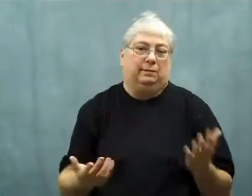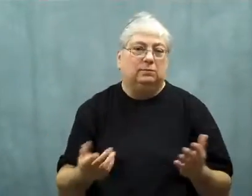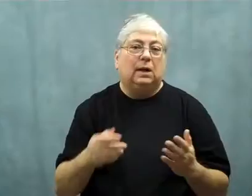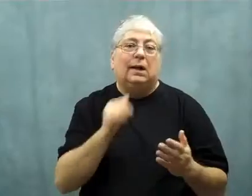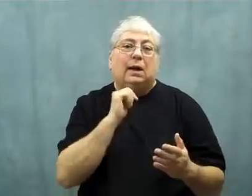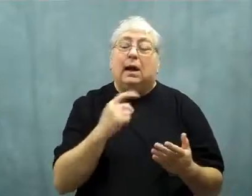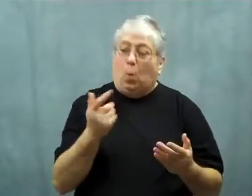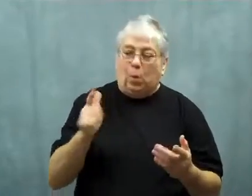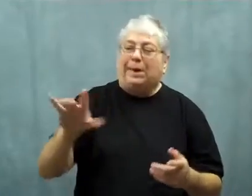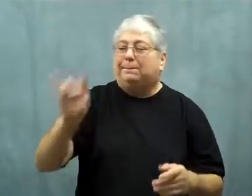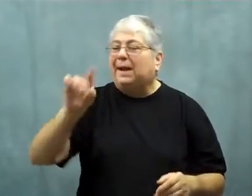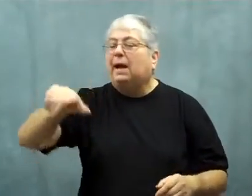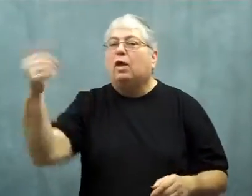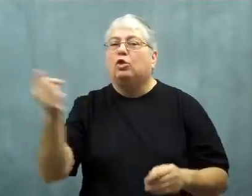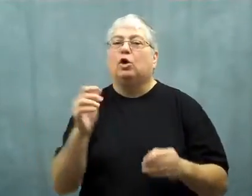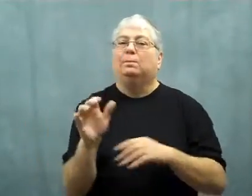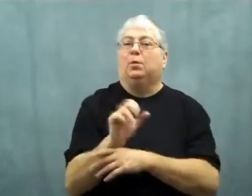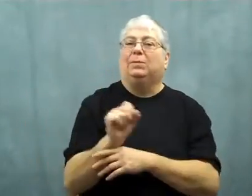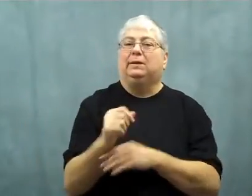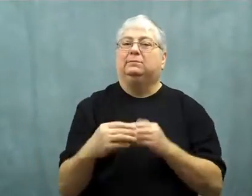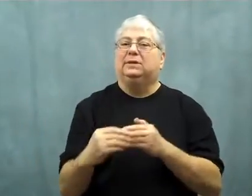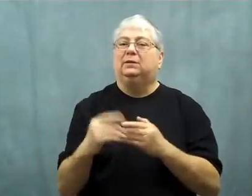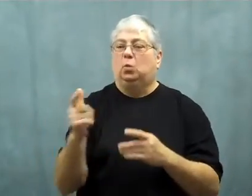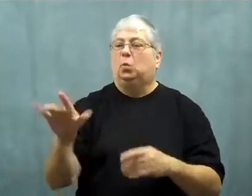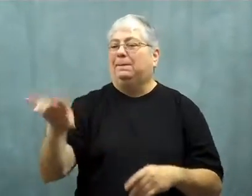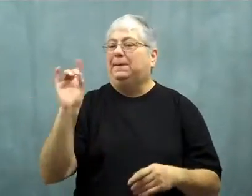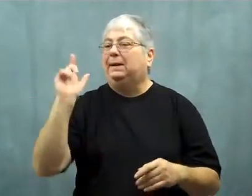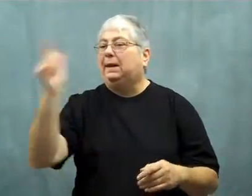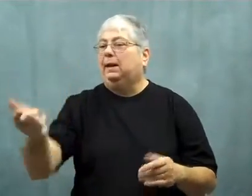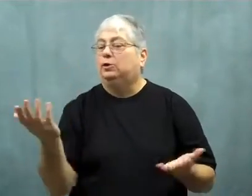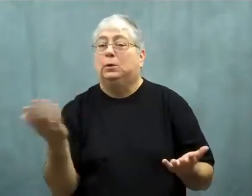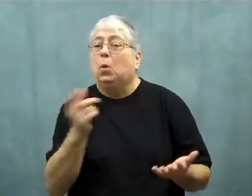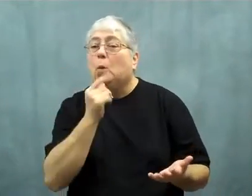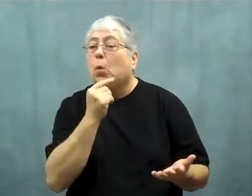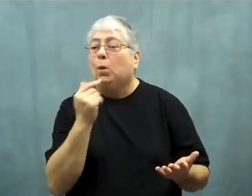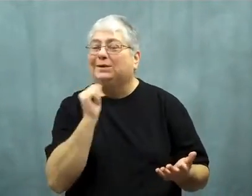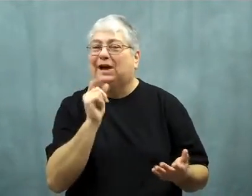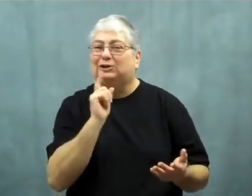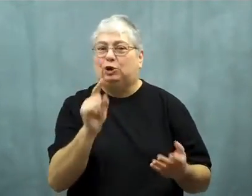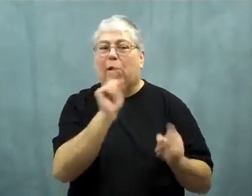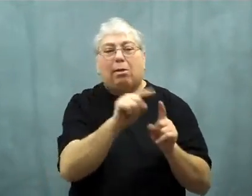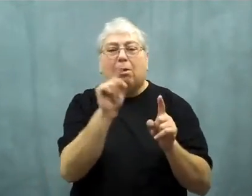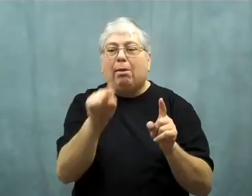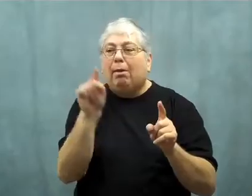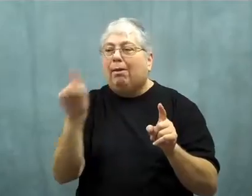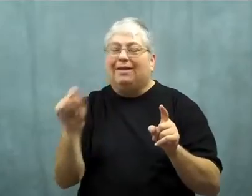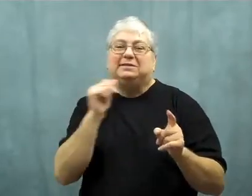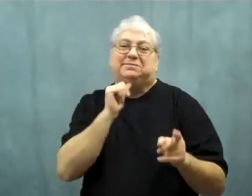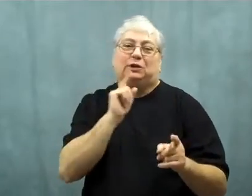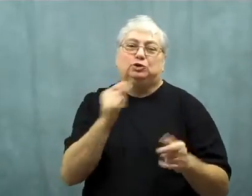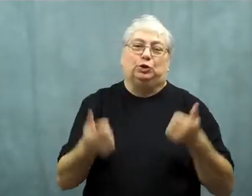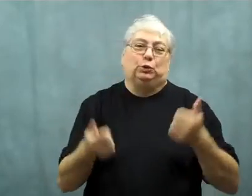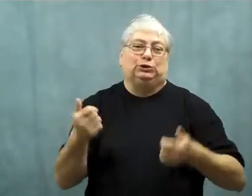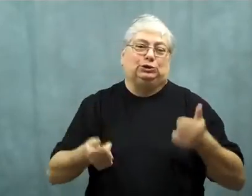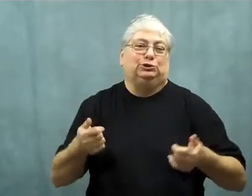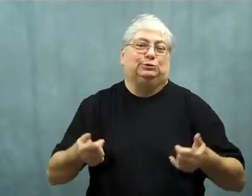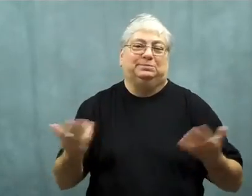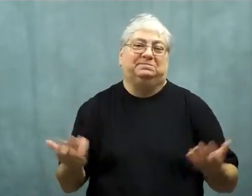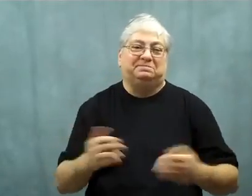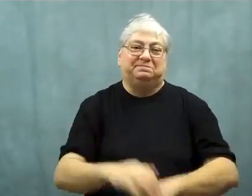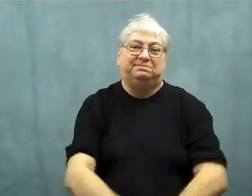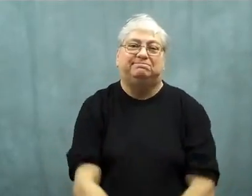Some names have been named, but a permanent replacement hasn't been picked yet.